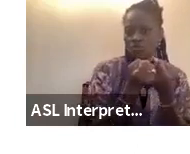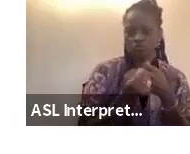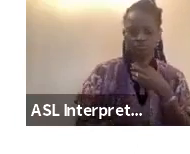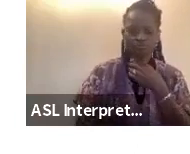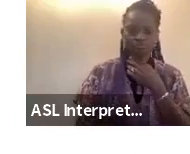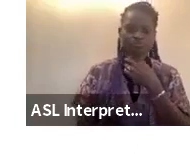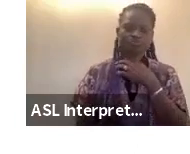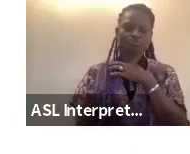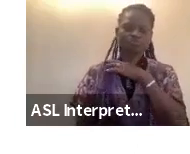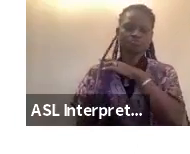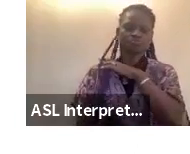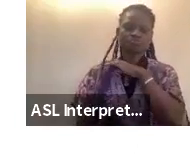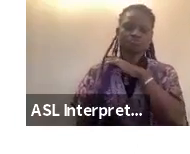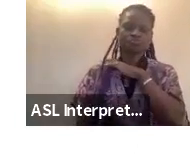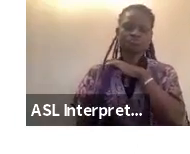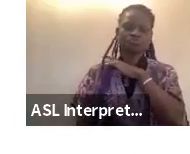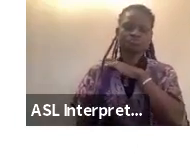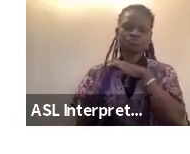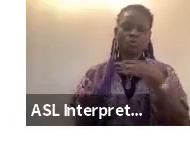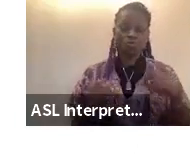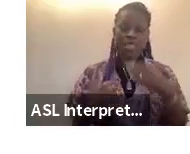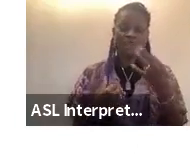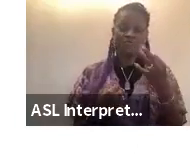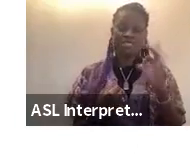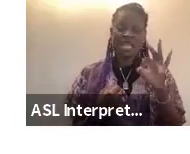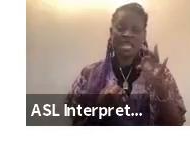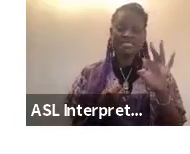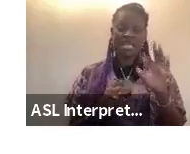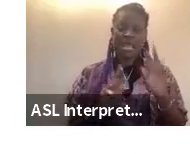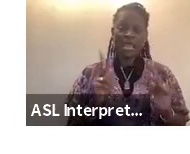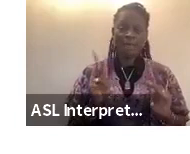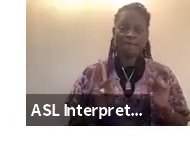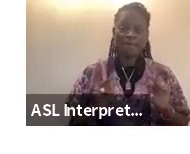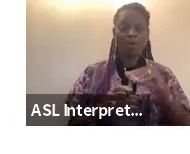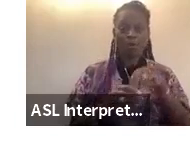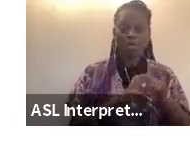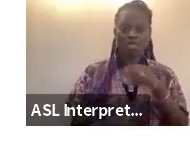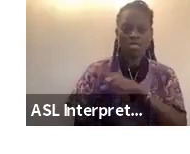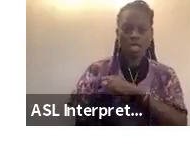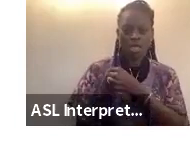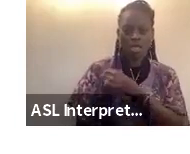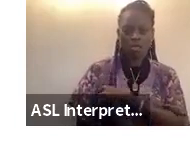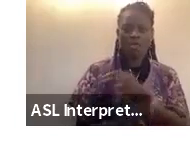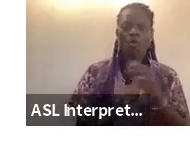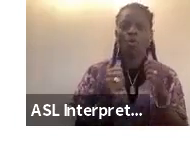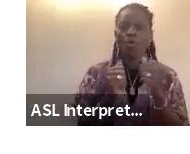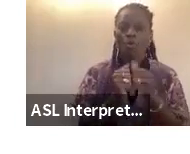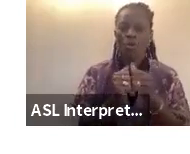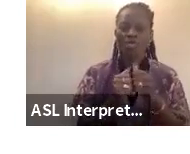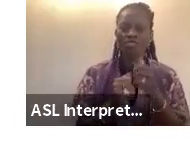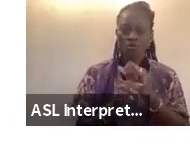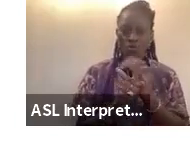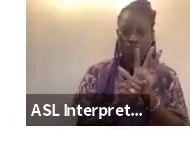19 individuals are currently hospitalized with Koba 19 and looking since July 1, 83